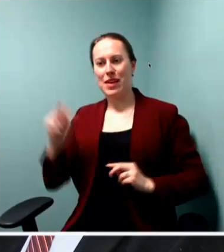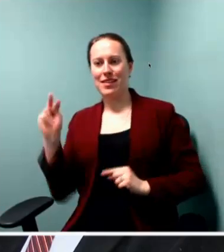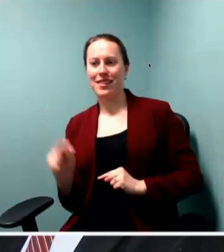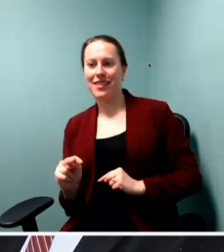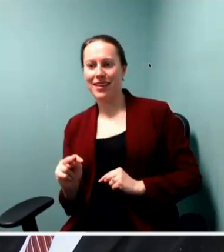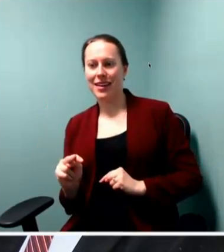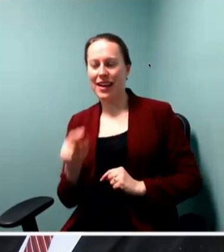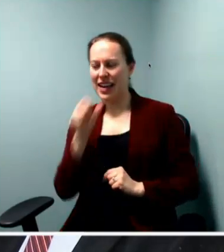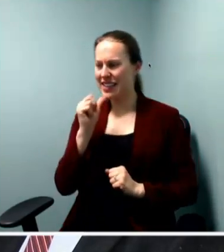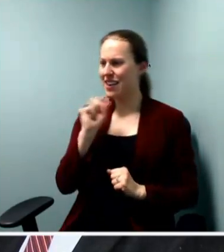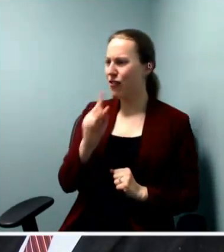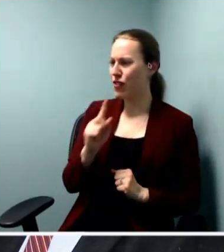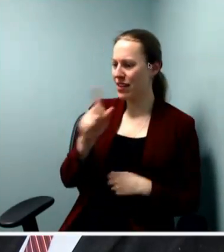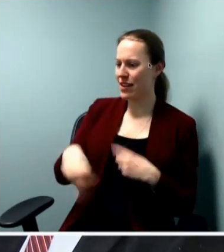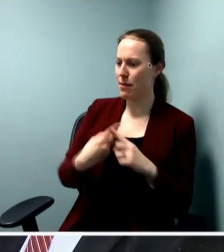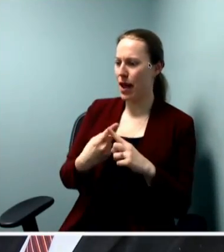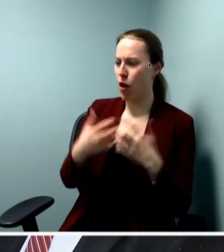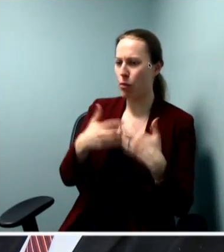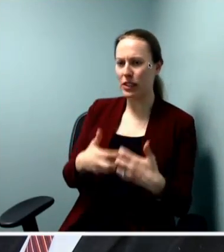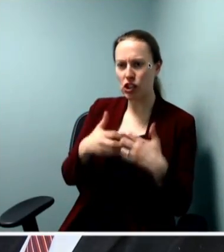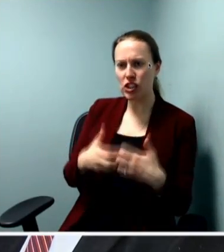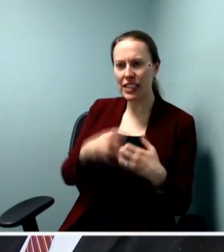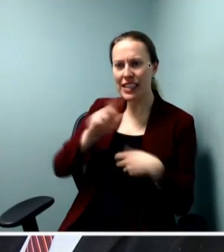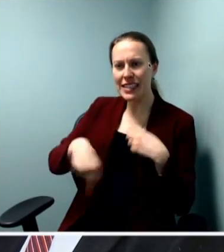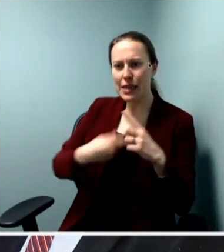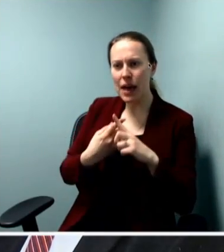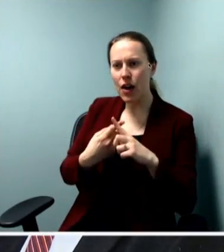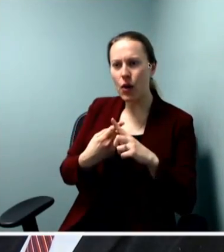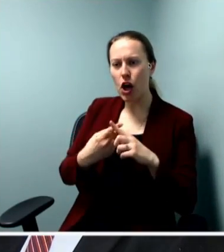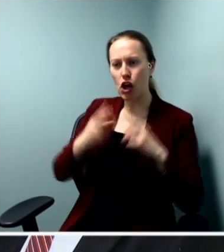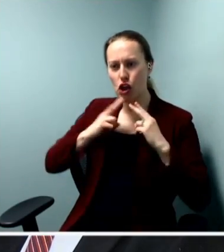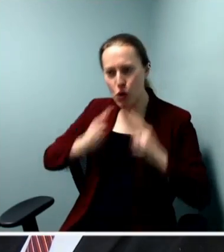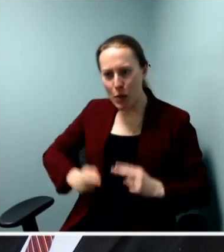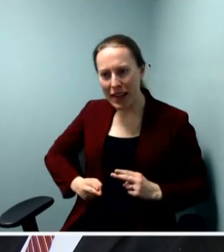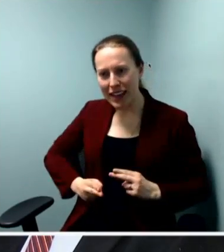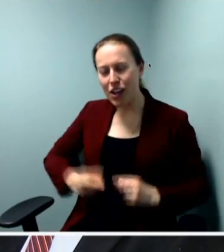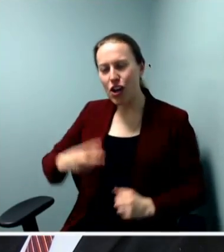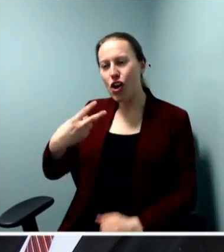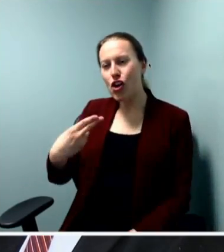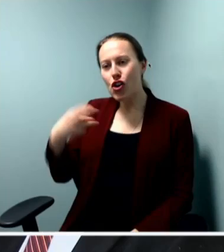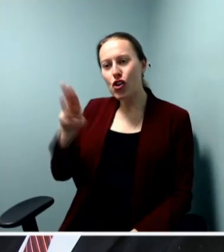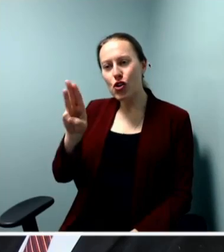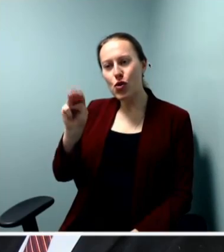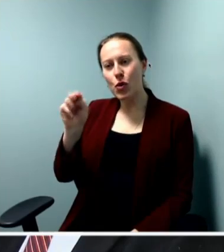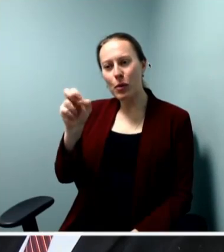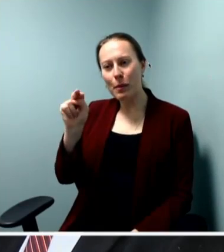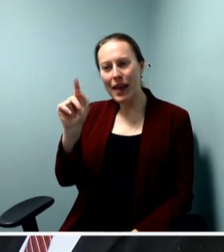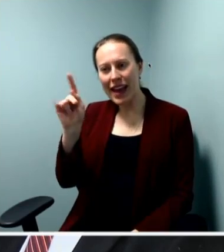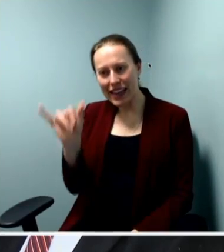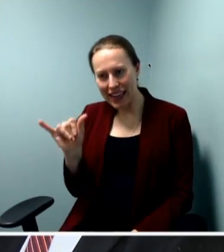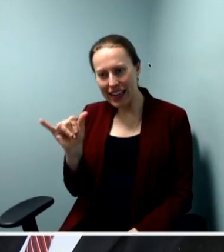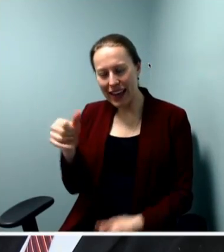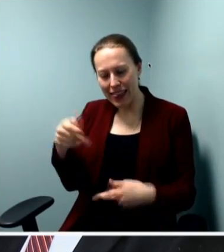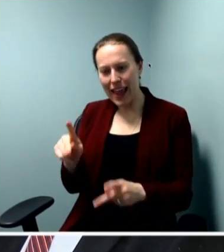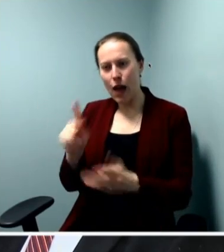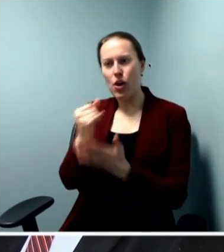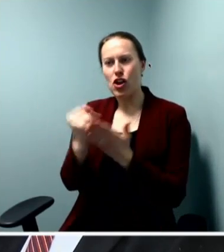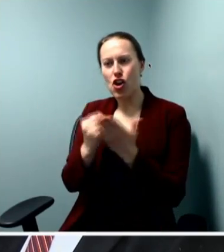It's just really pulling out the human, the humanity, and letting the art form in this case. And the practice that I do-- a movement practice,